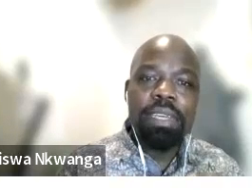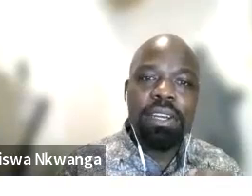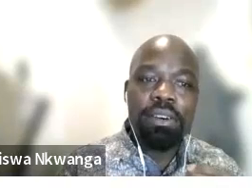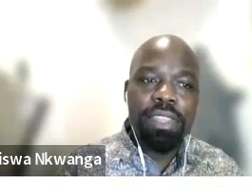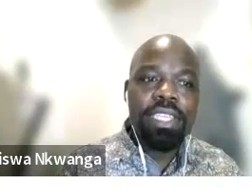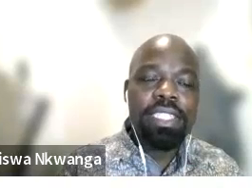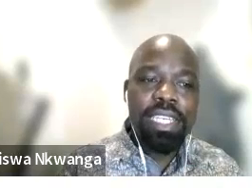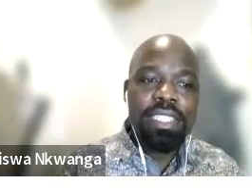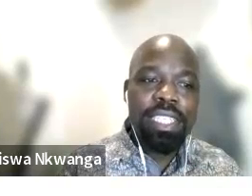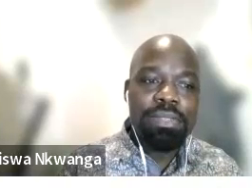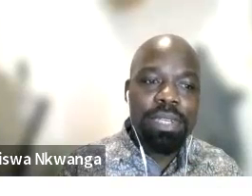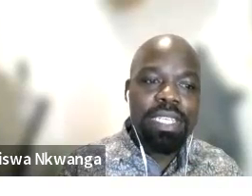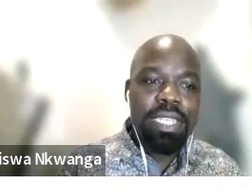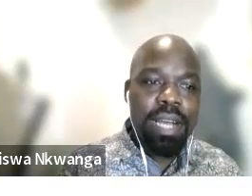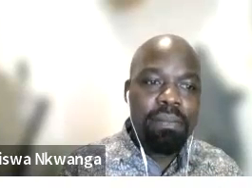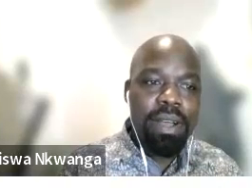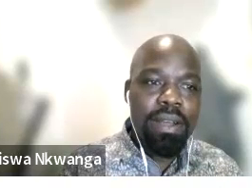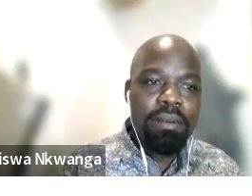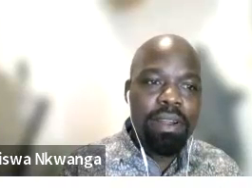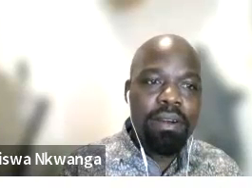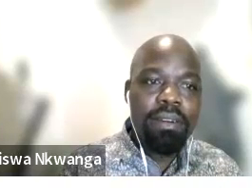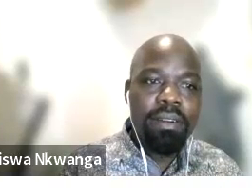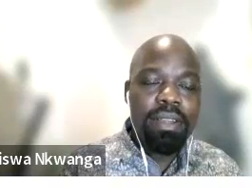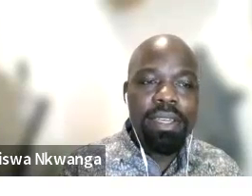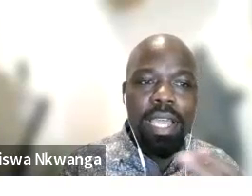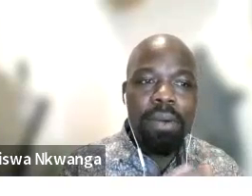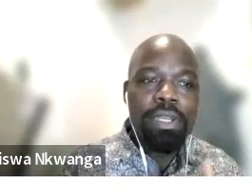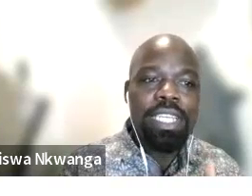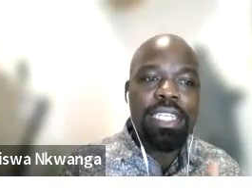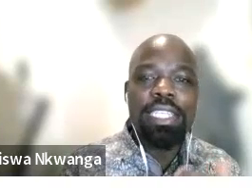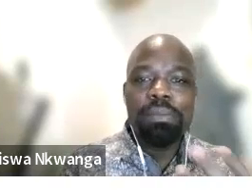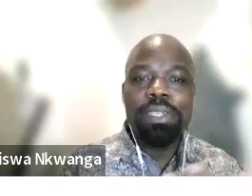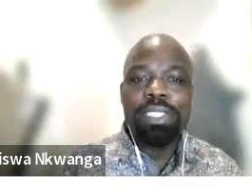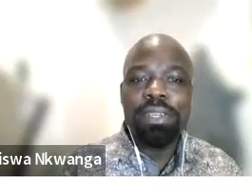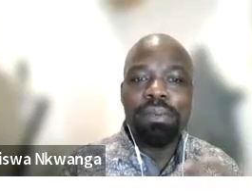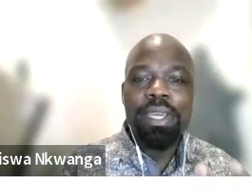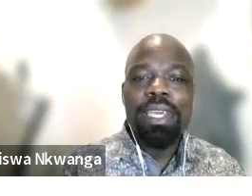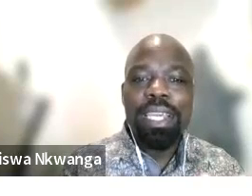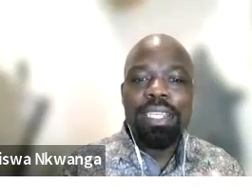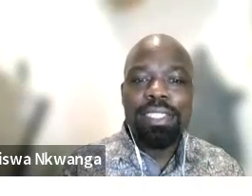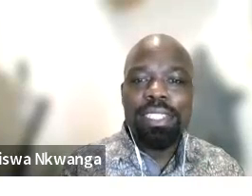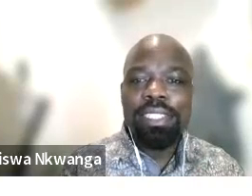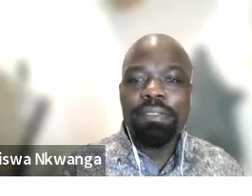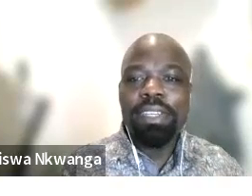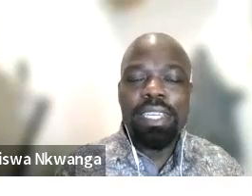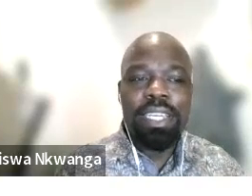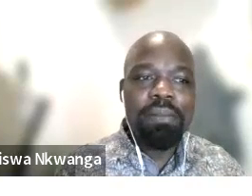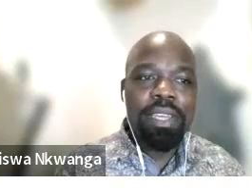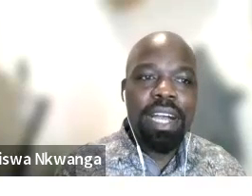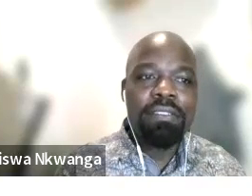timing of this is really, I don't want to say there, but it's definitely coming after